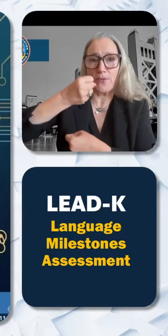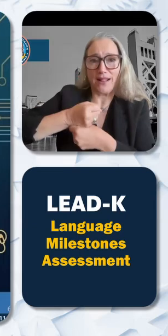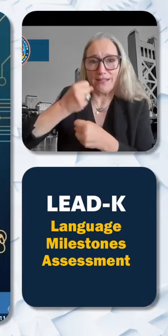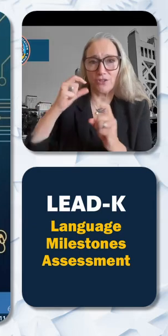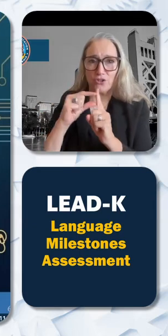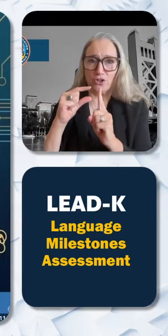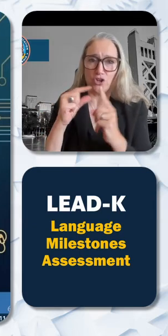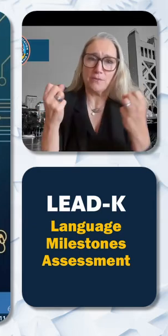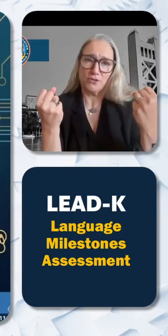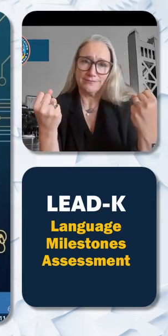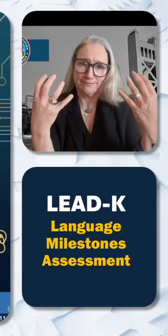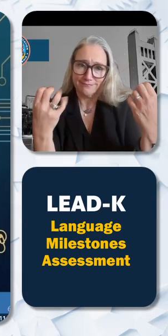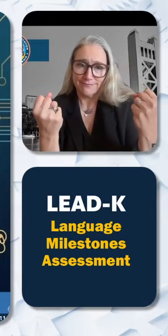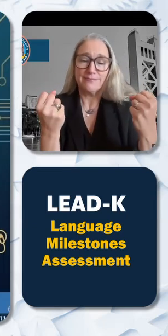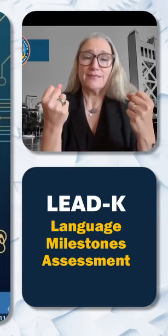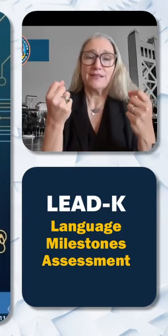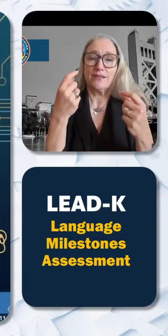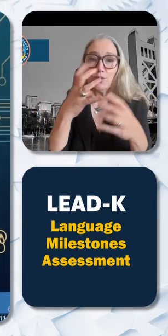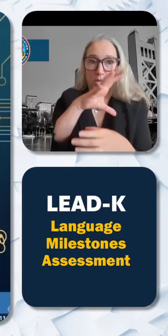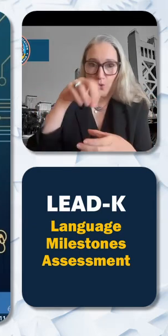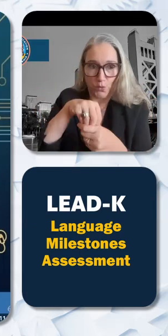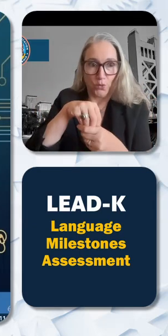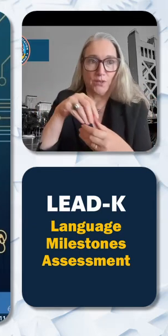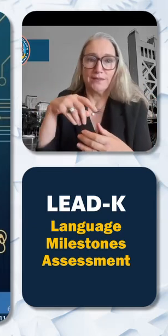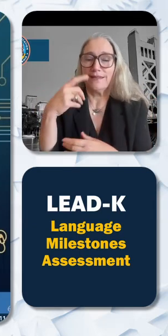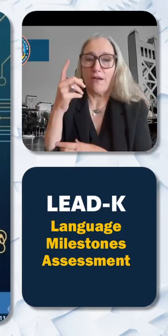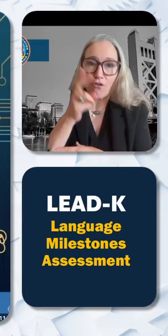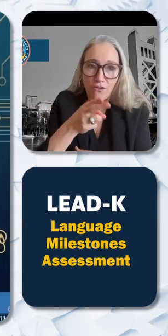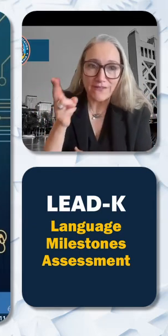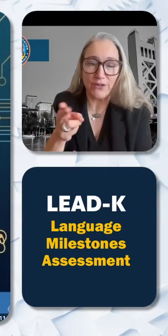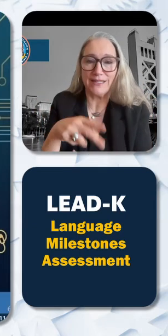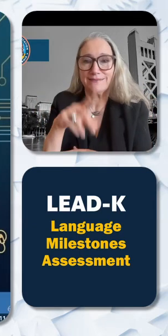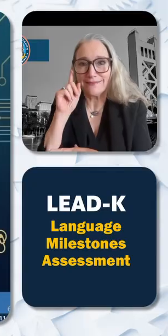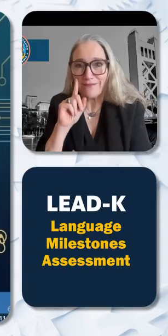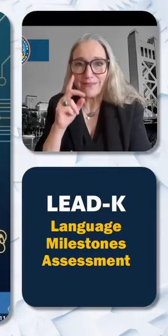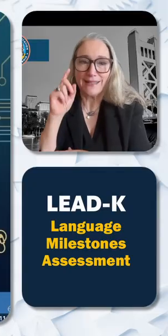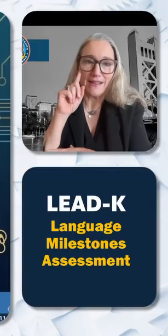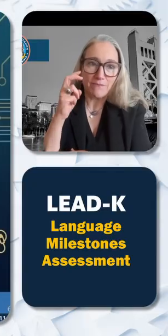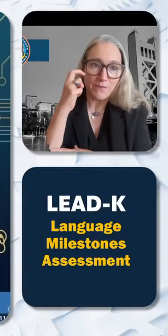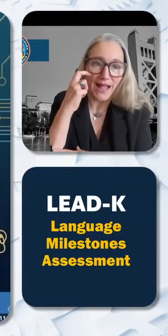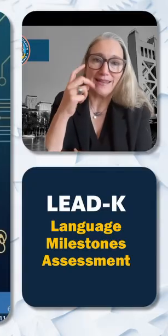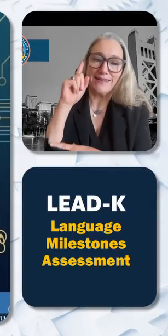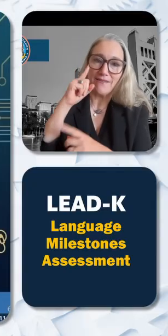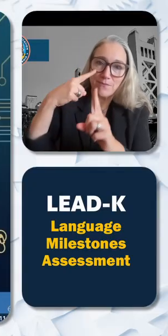as an umbrella term to really incorporate the continuum of the deaf identity.